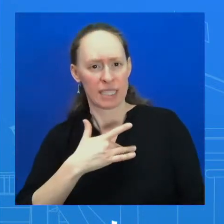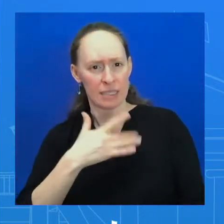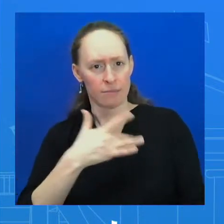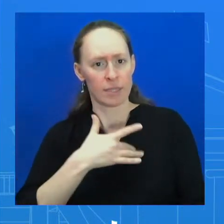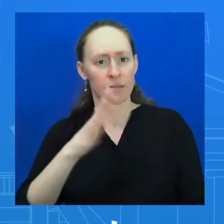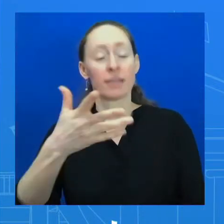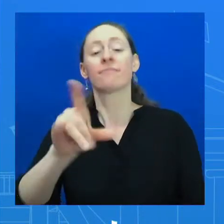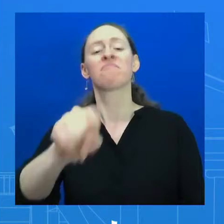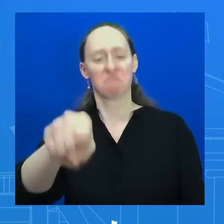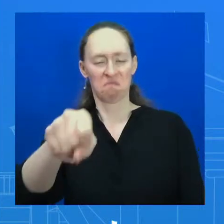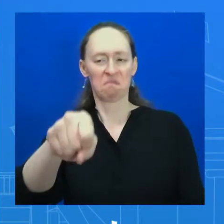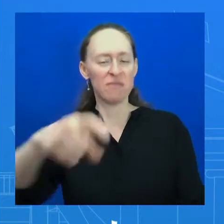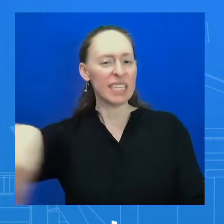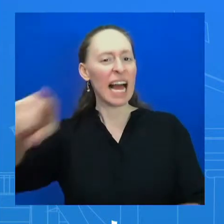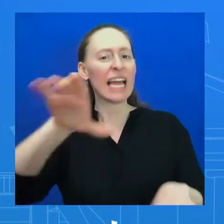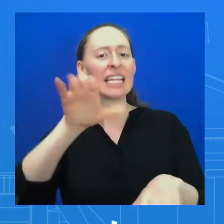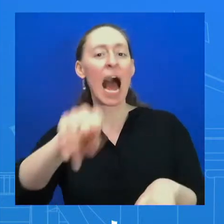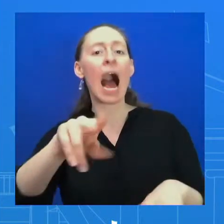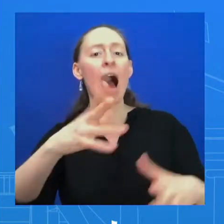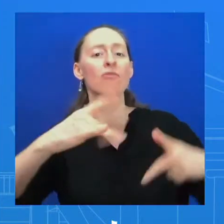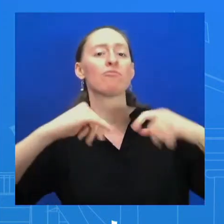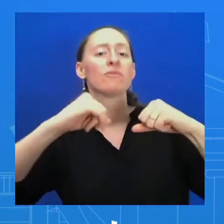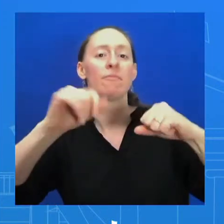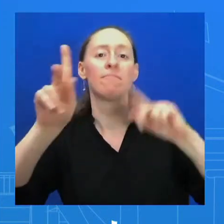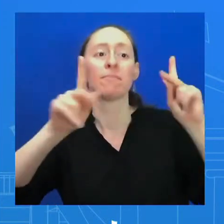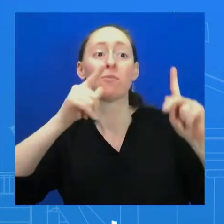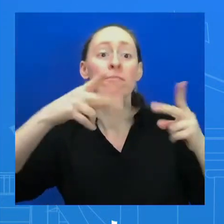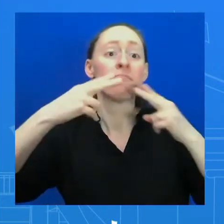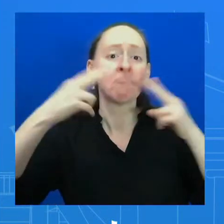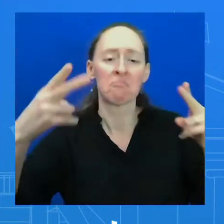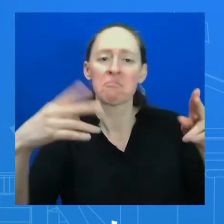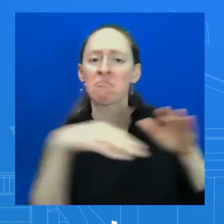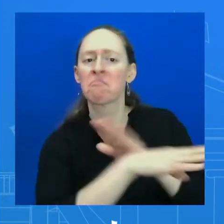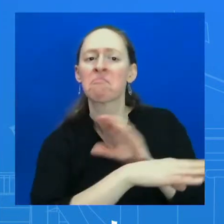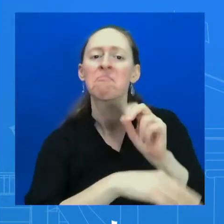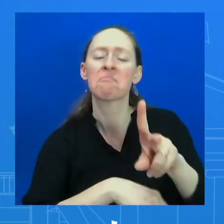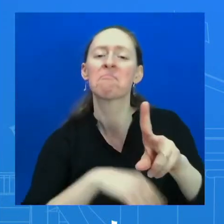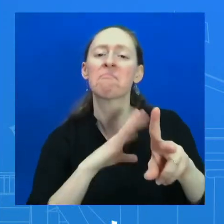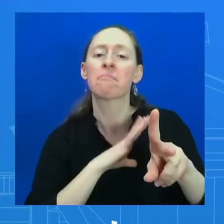You heard -- you've heard my colleagues talk about there's more than 1 million Palestinians there who ha-